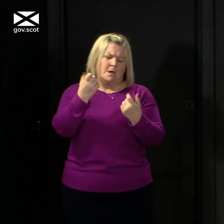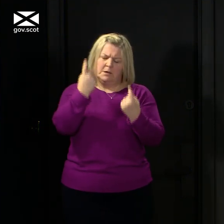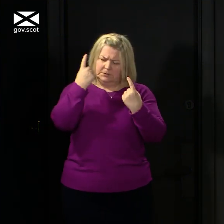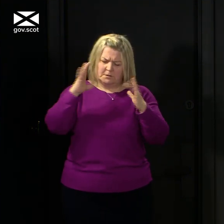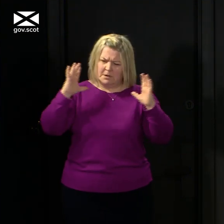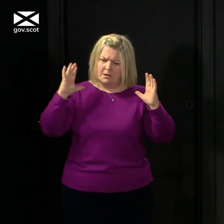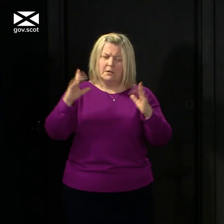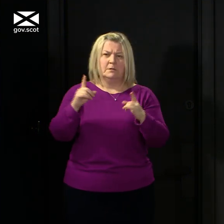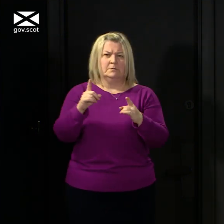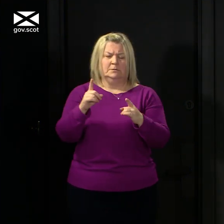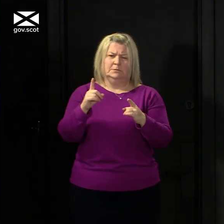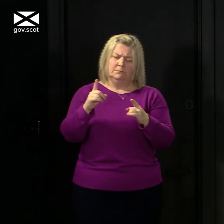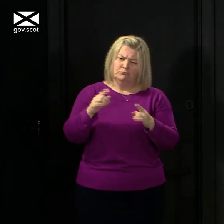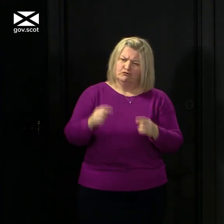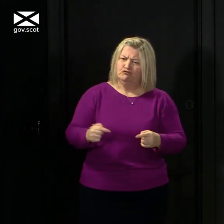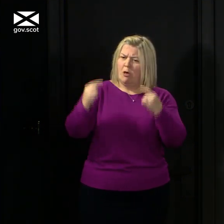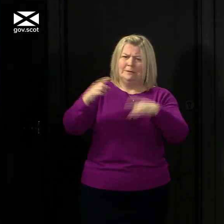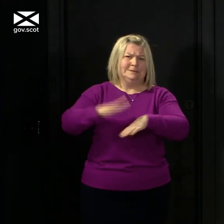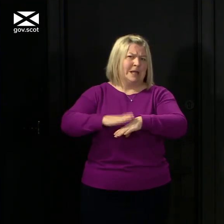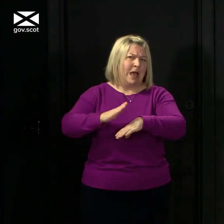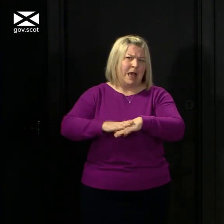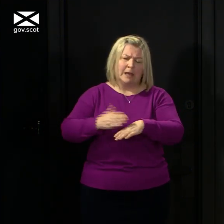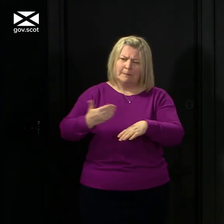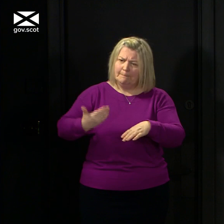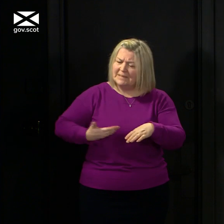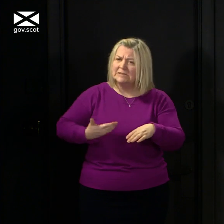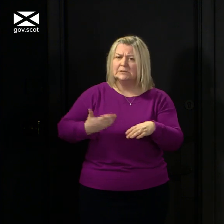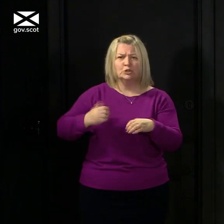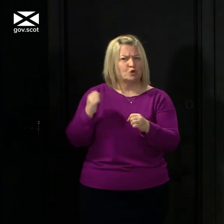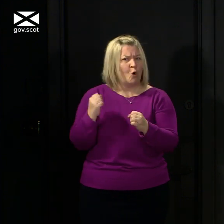extremely challenging position that businesses are in because of this. So we will continue